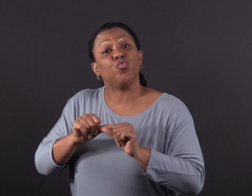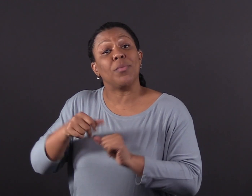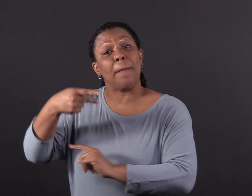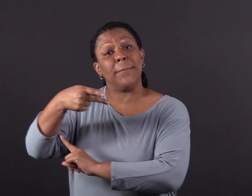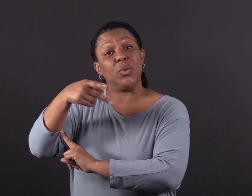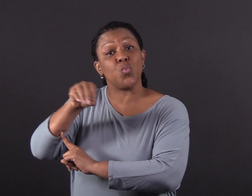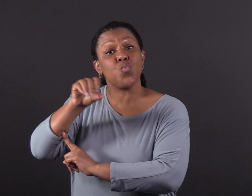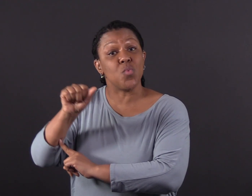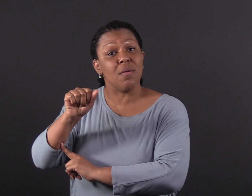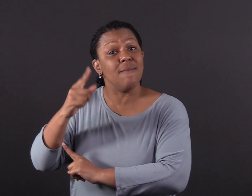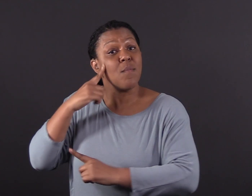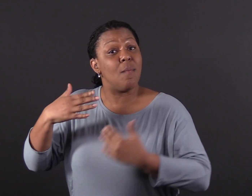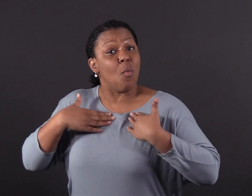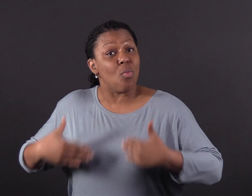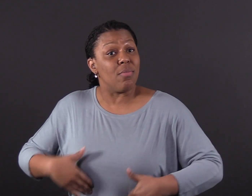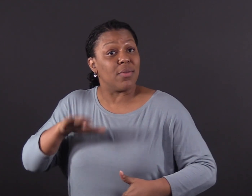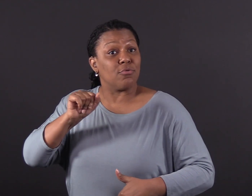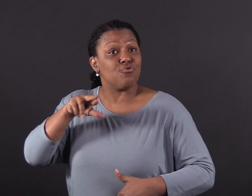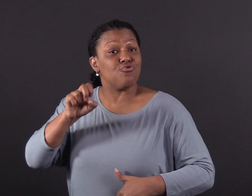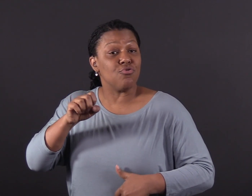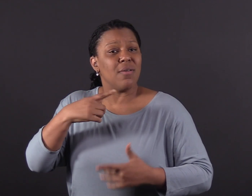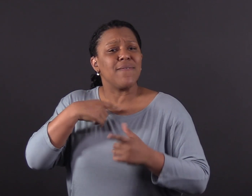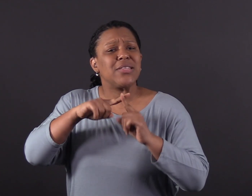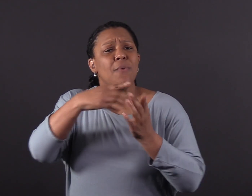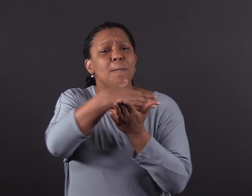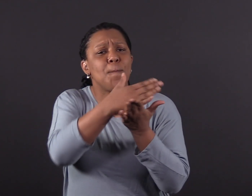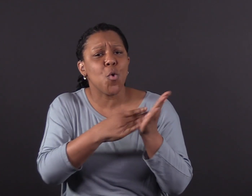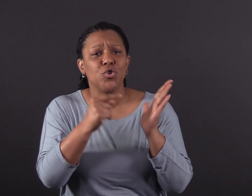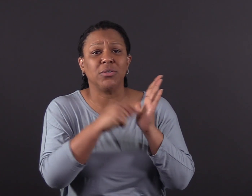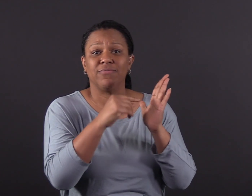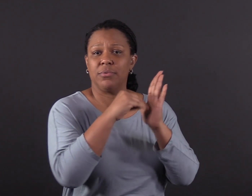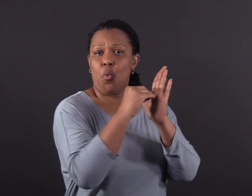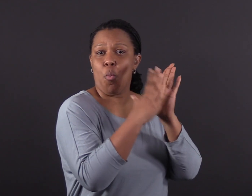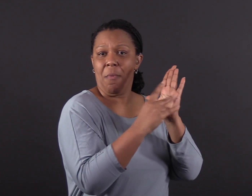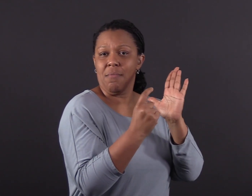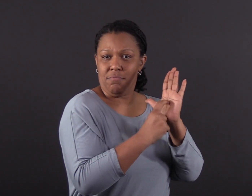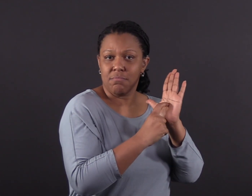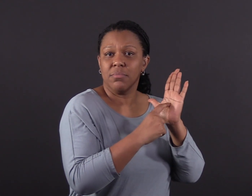The Durable Power of Attorney for Health Care portion of the document is where the patient